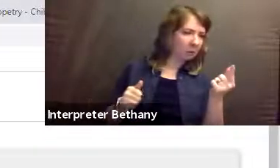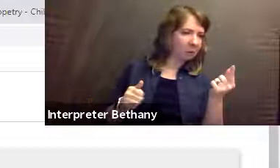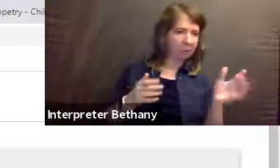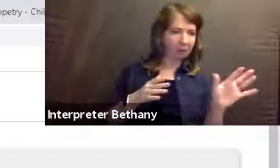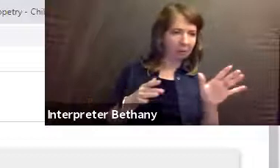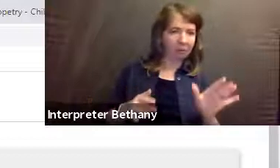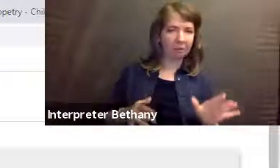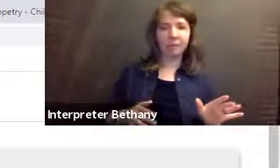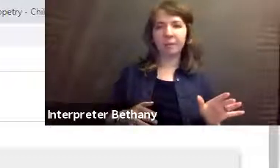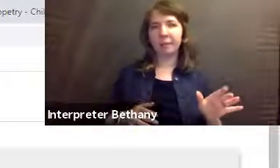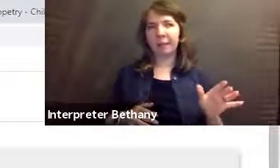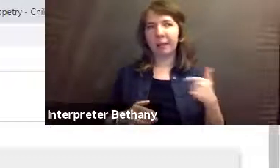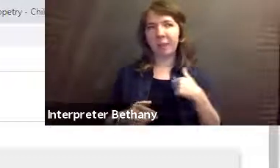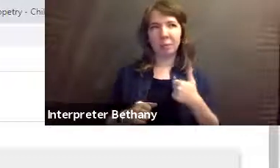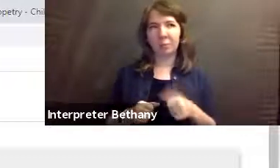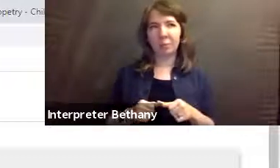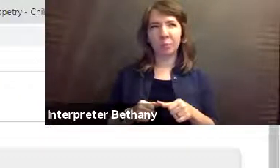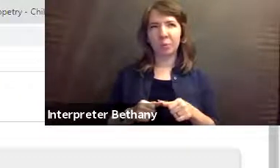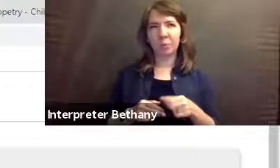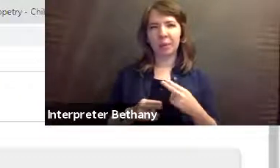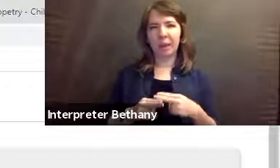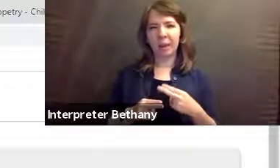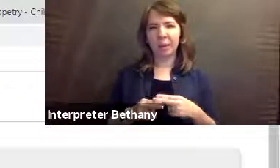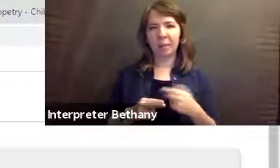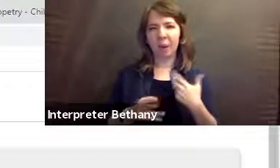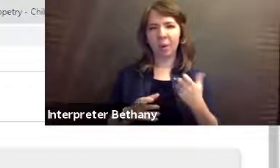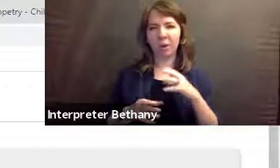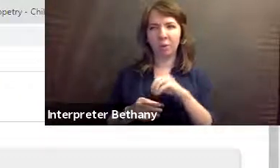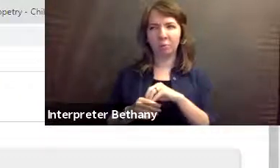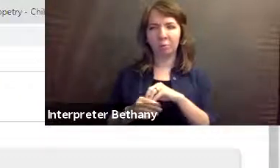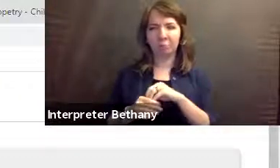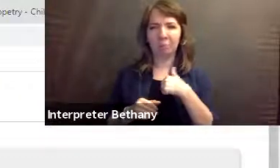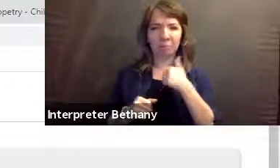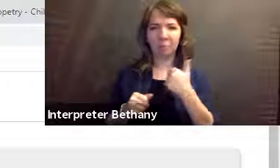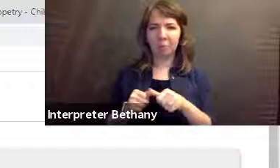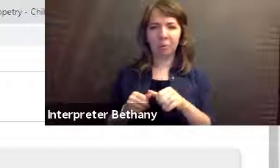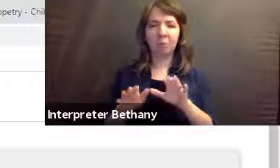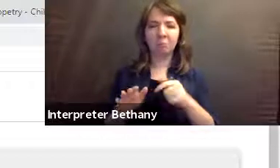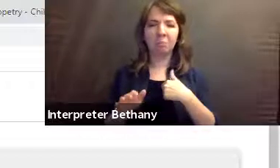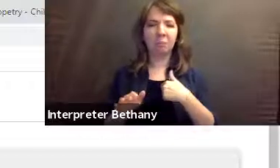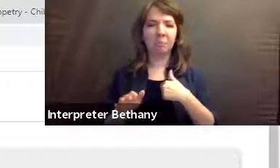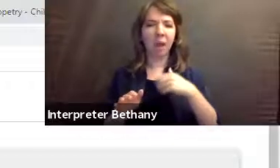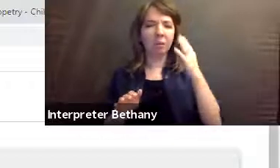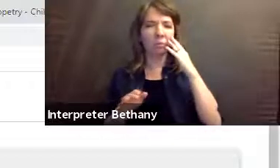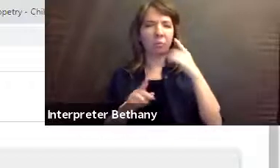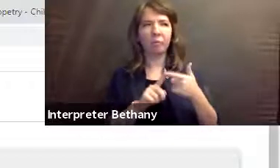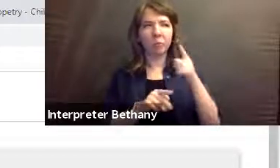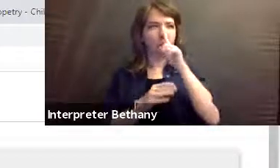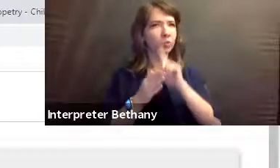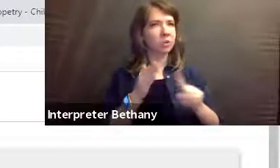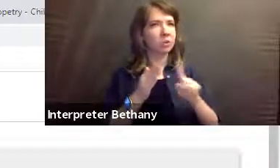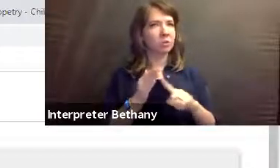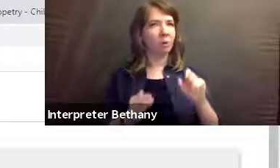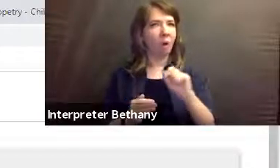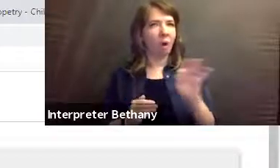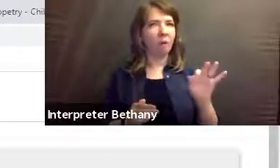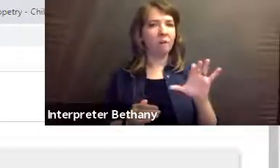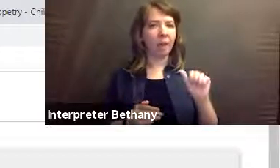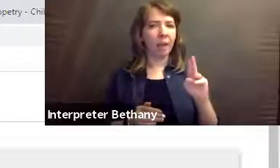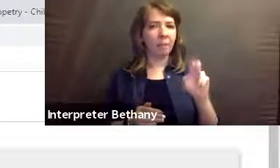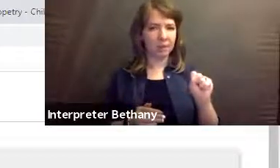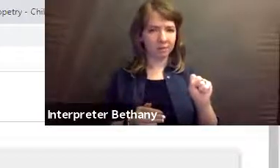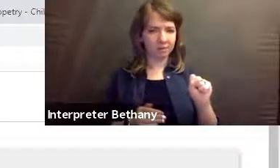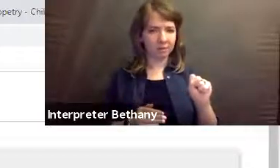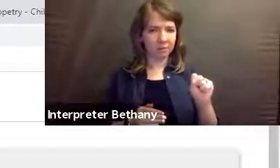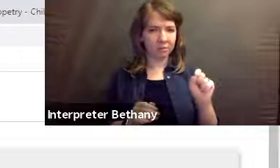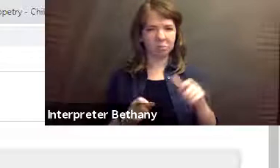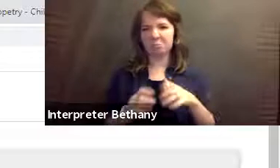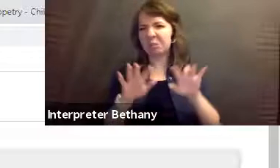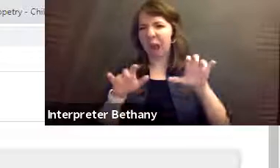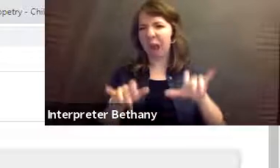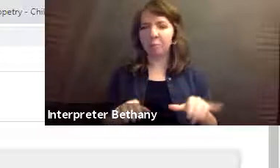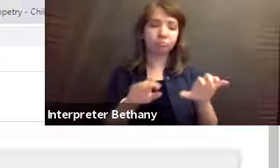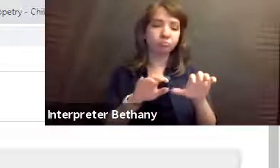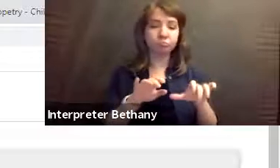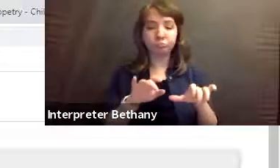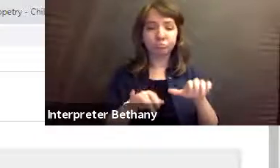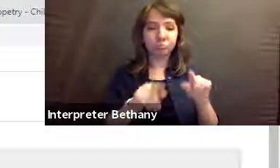Linda Kobashigawa: I don't remember the name of the guidance. I want to include it in here, but I'm going to. I know it's from our research off campus guides and you can just start typing it in research off campus right here.